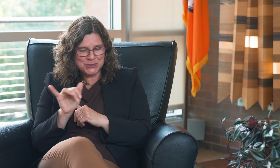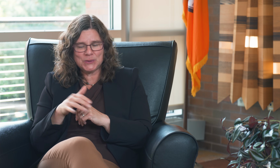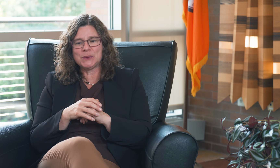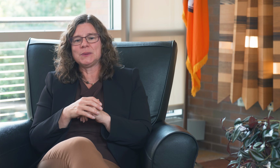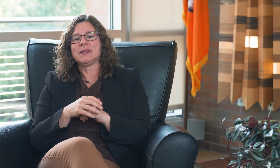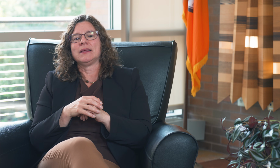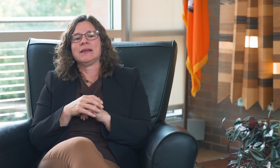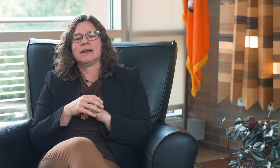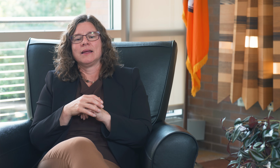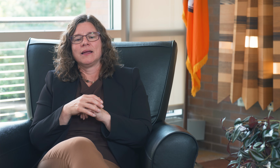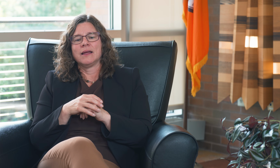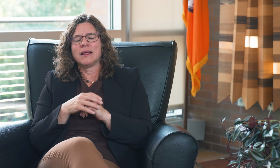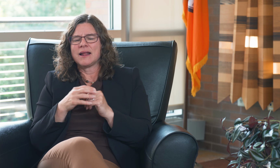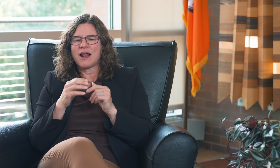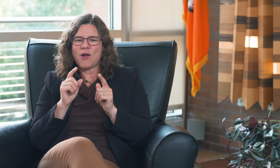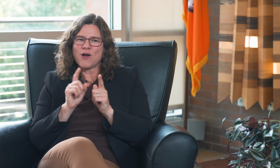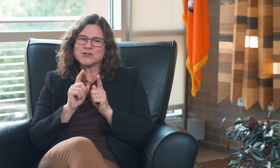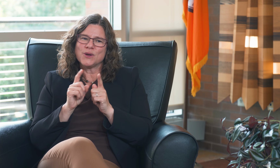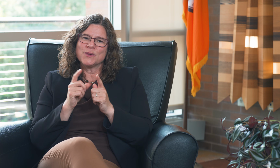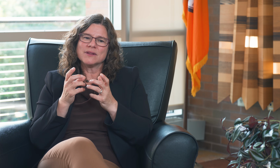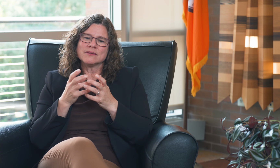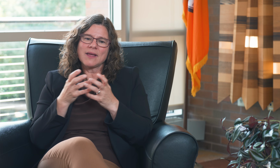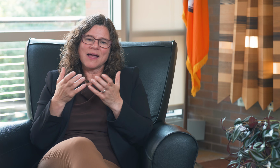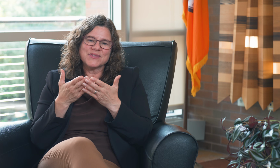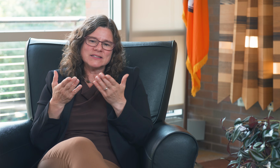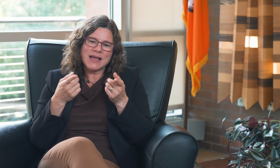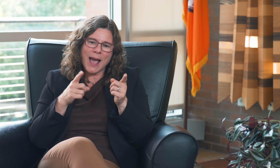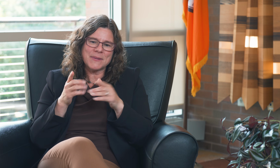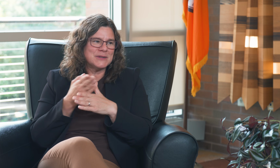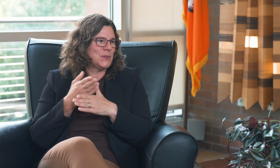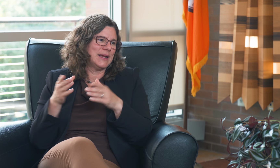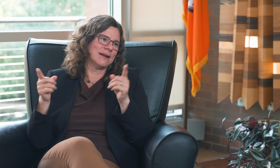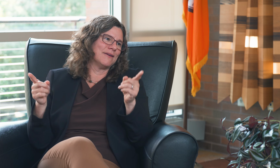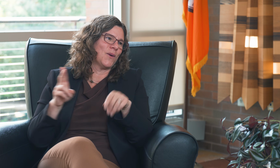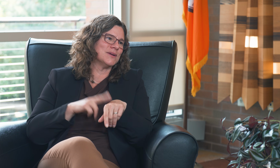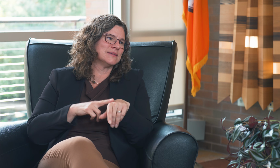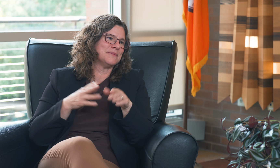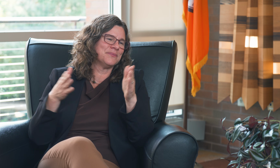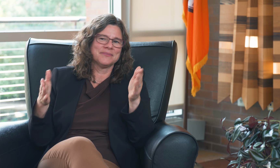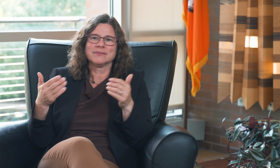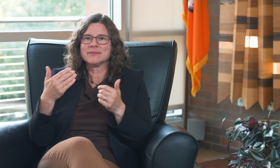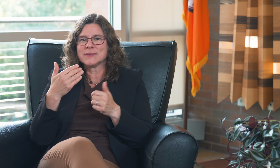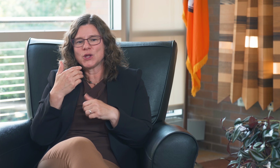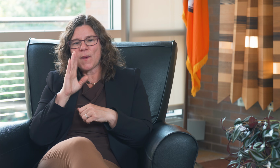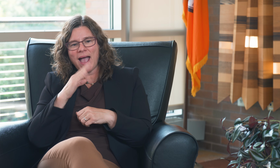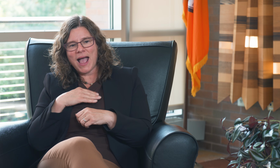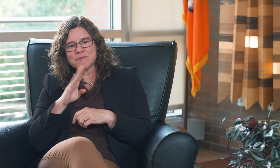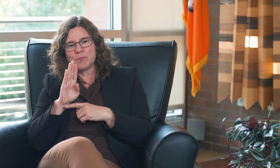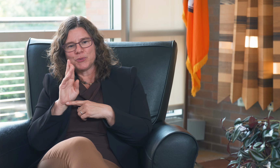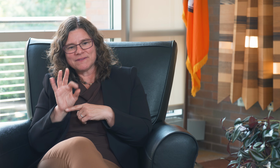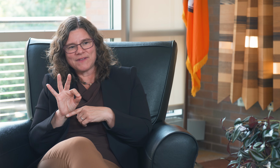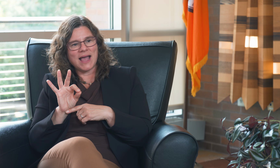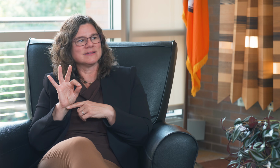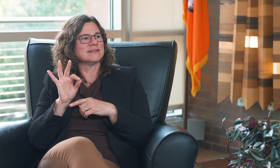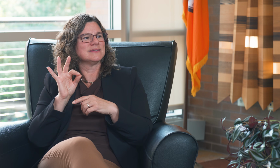So I'm looking forward to that as well. And there's going to be a lot of things happening between those two events.